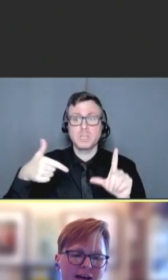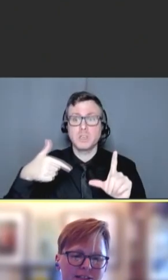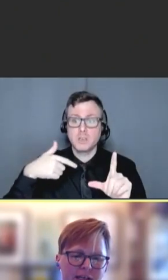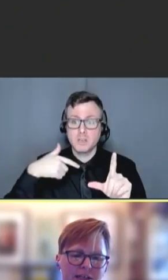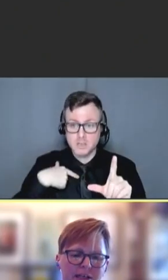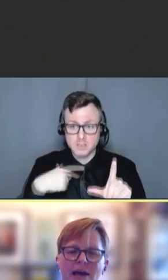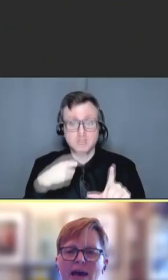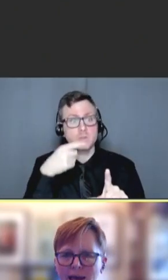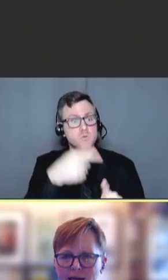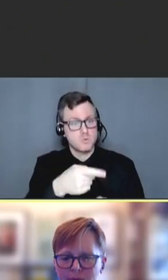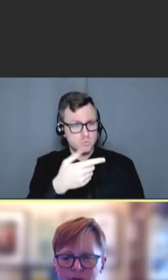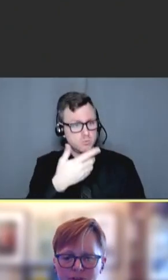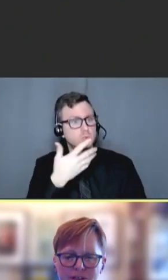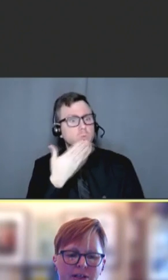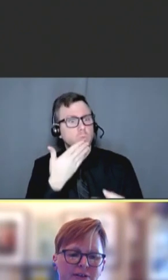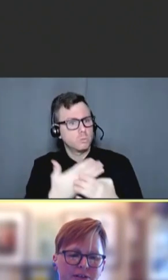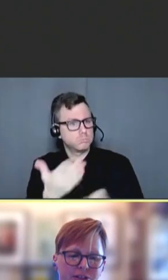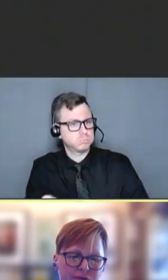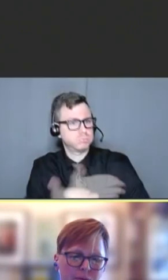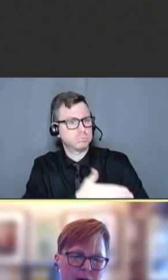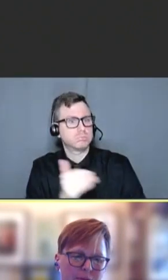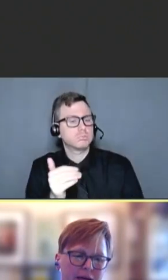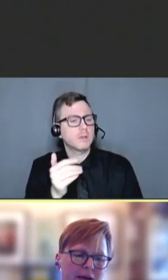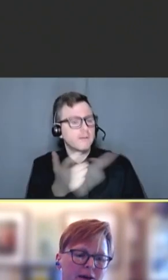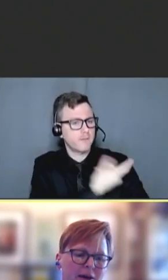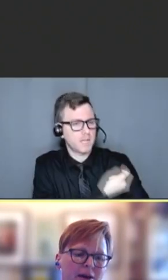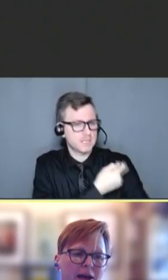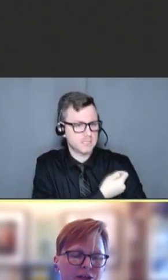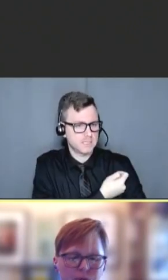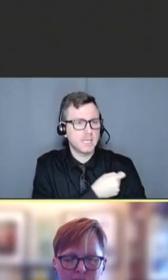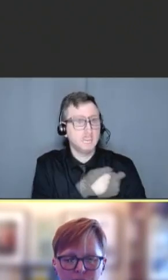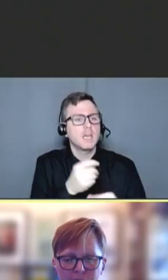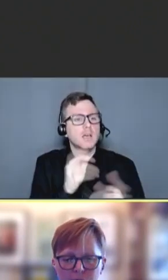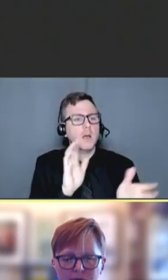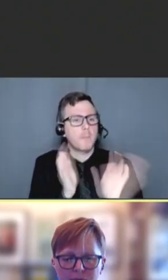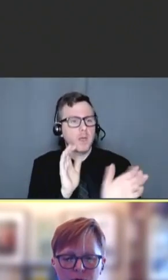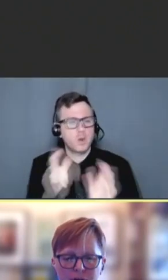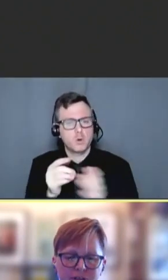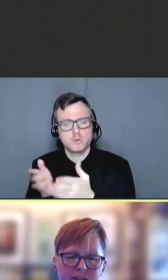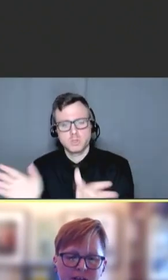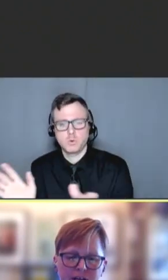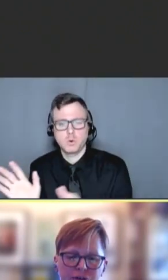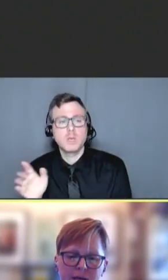likely to be vaccinated and boostered than the general public. A 2021 report using